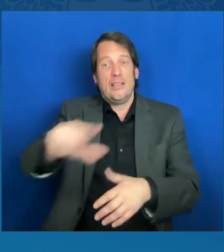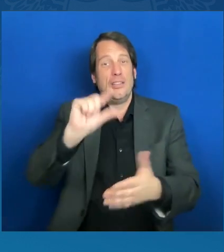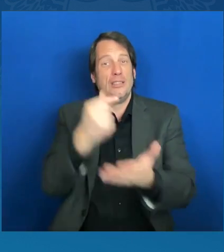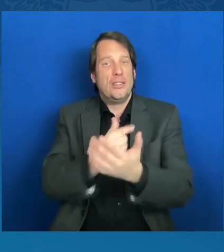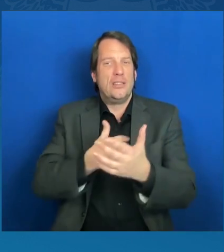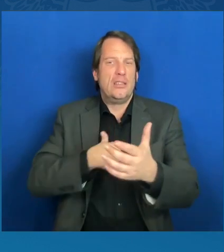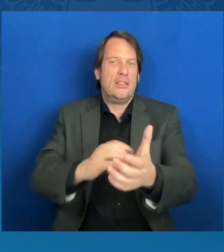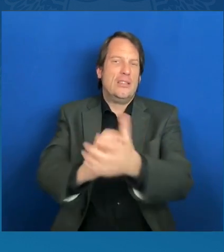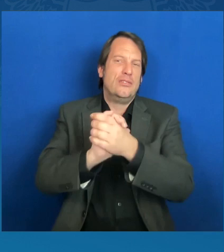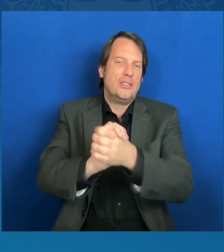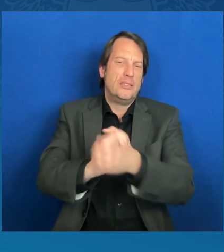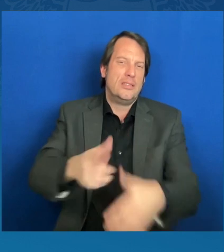we've got a lot of work to do.